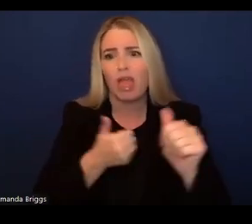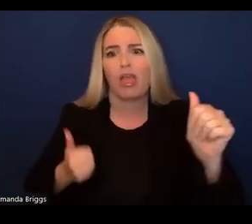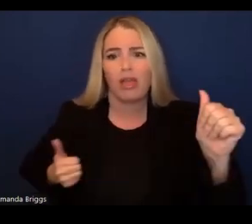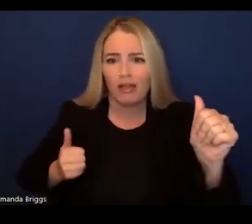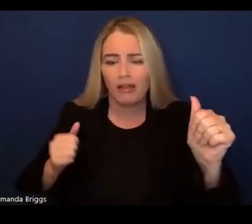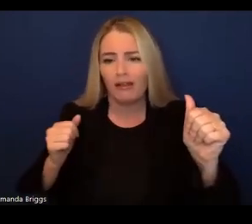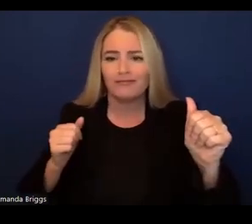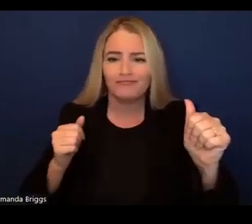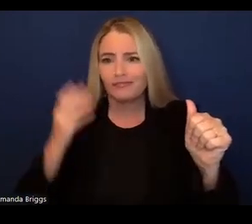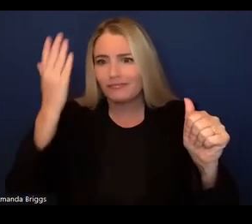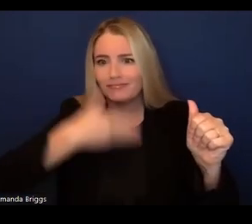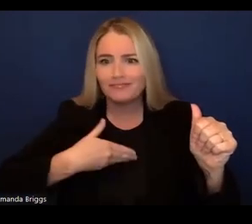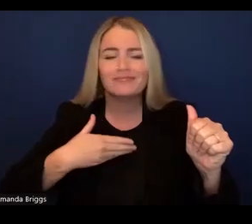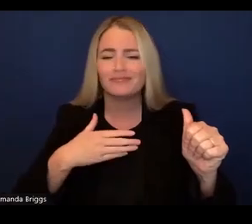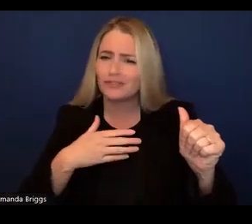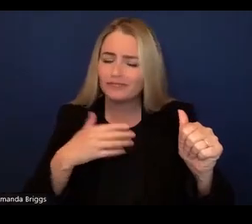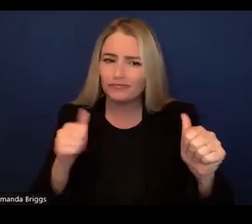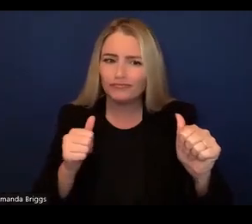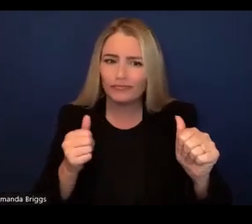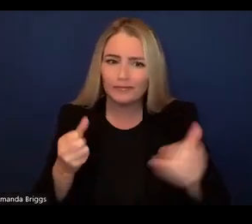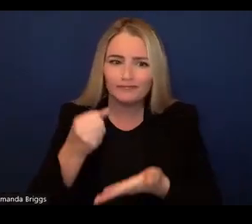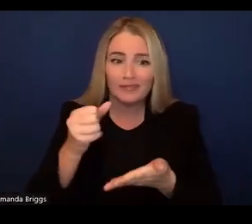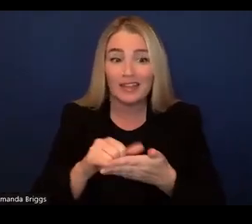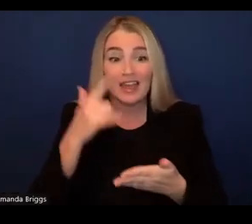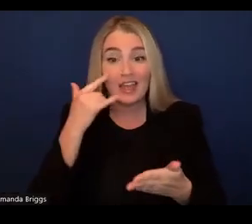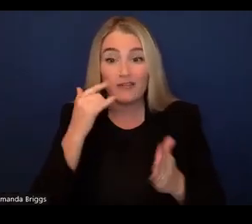Under California Education Code section 48200.